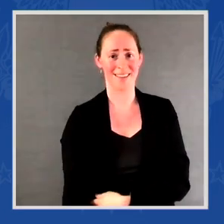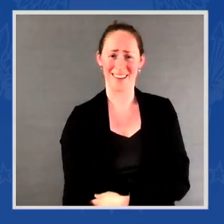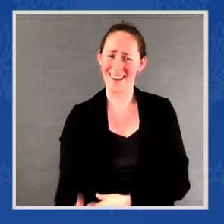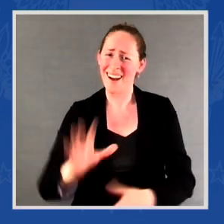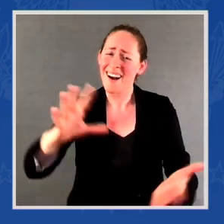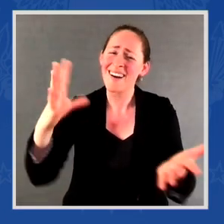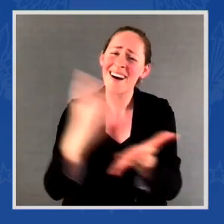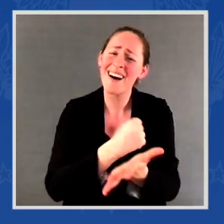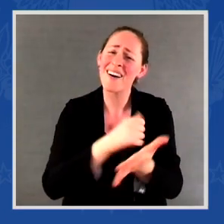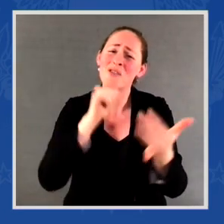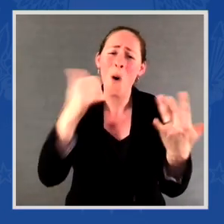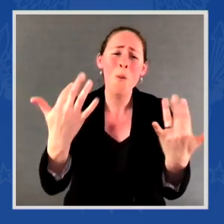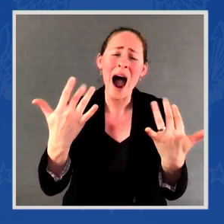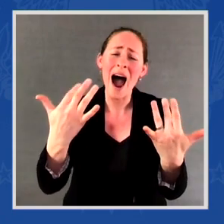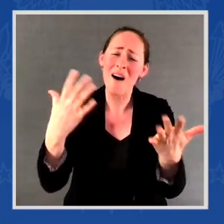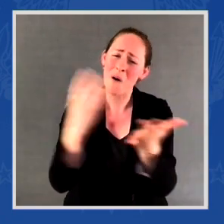Or when you're going out, knocking on doors, tell them,